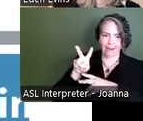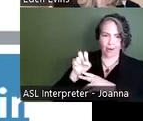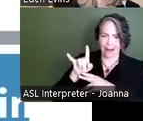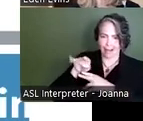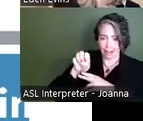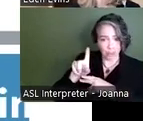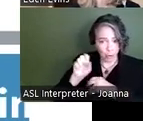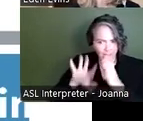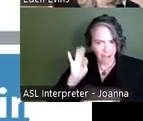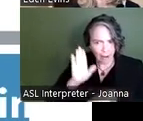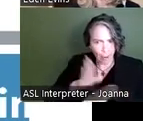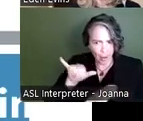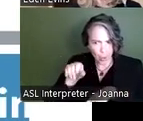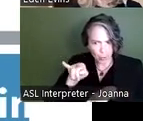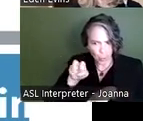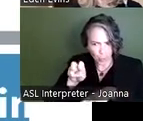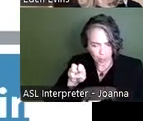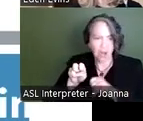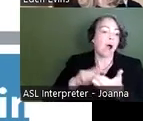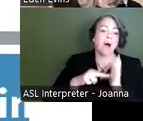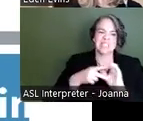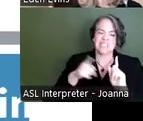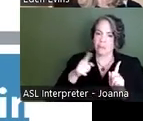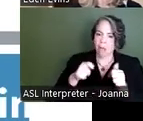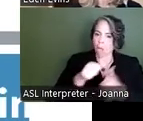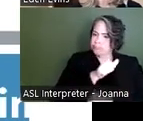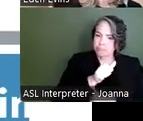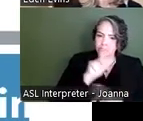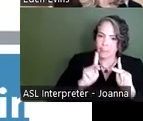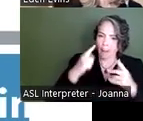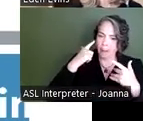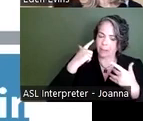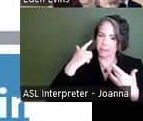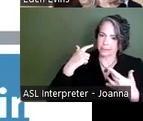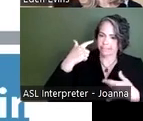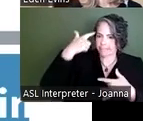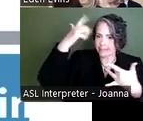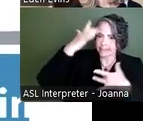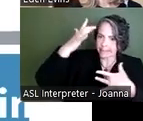its use as a treatment and so people didn't get the treatment that they needed and they